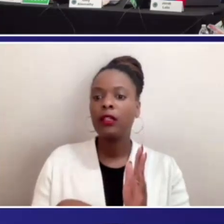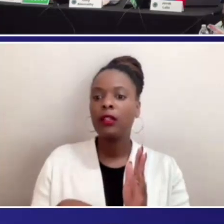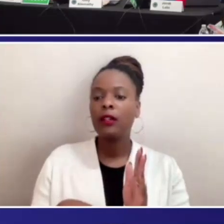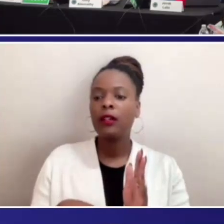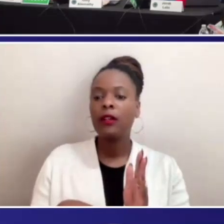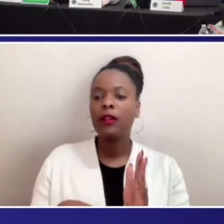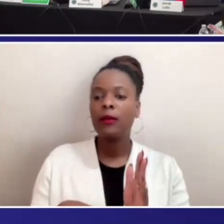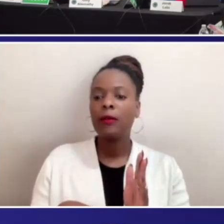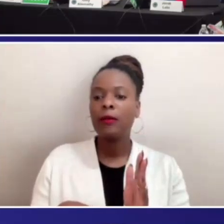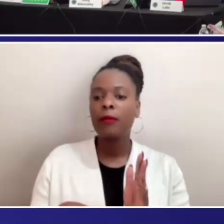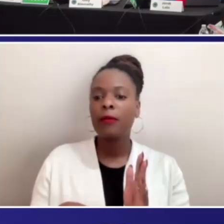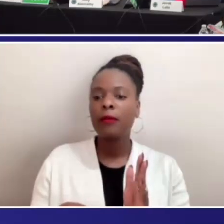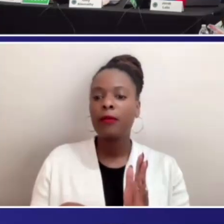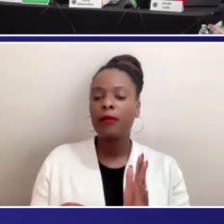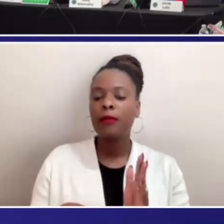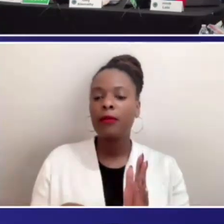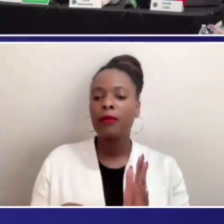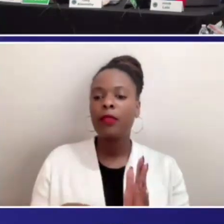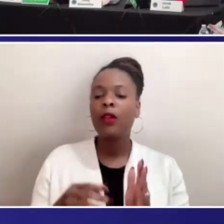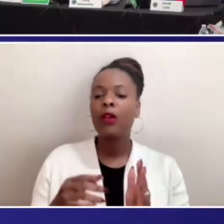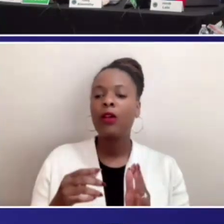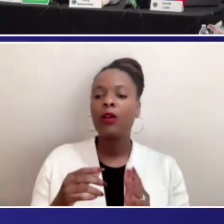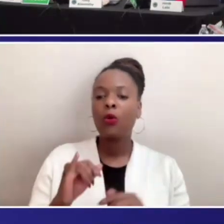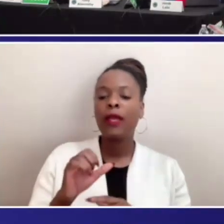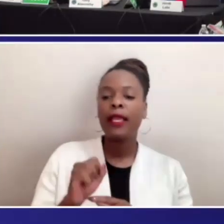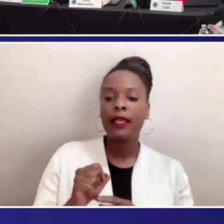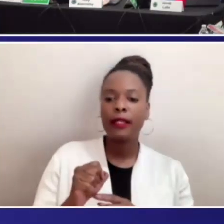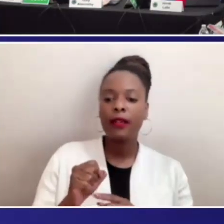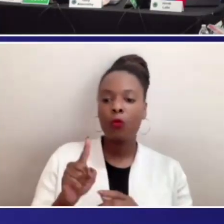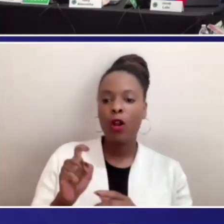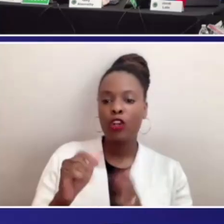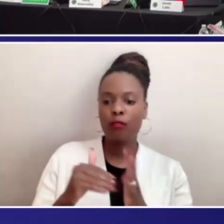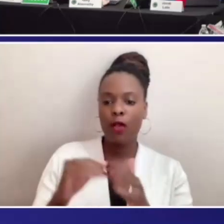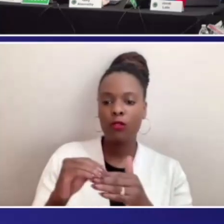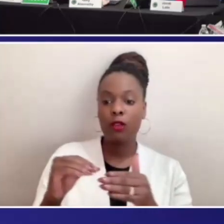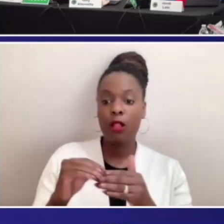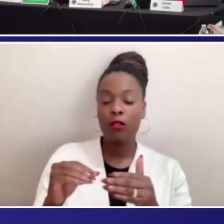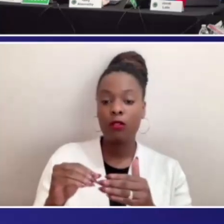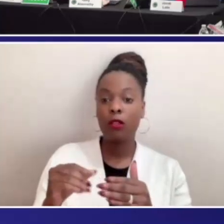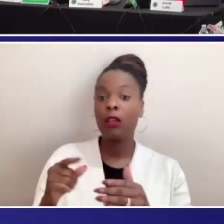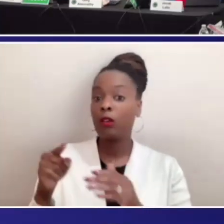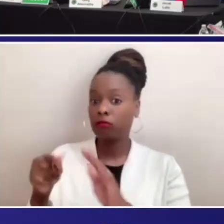who has been -- who is or has been a professional student, $200,000 minus any amount such student borrowed as a graduate